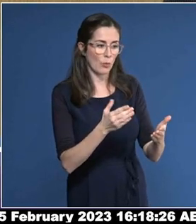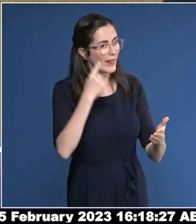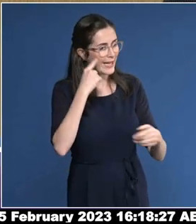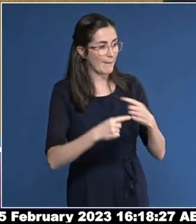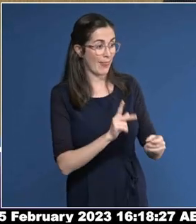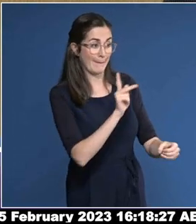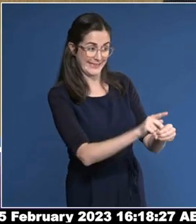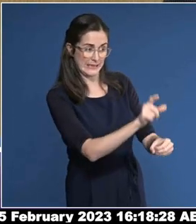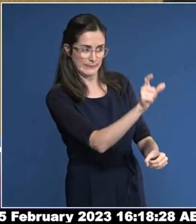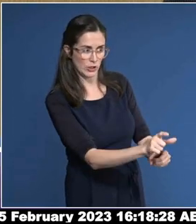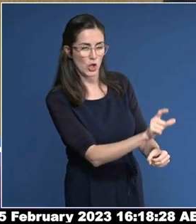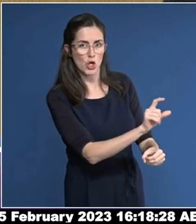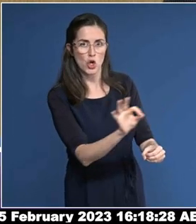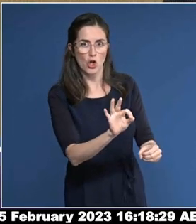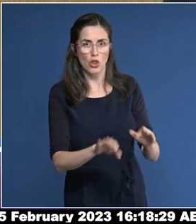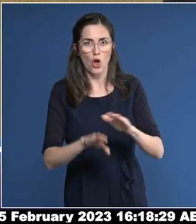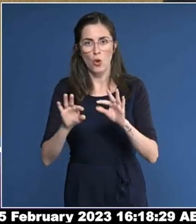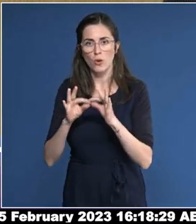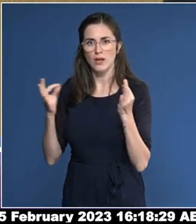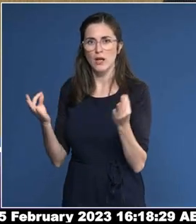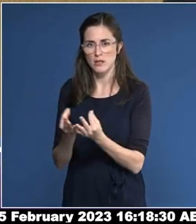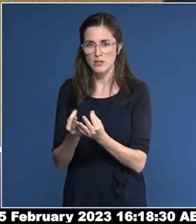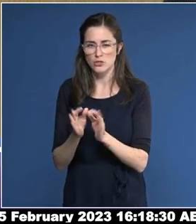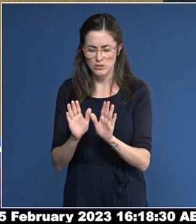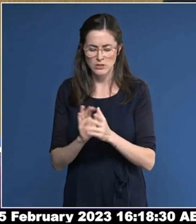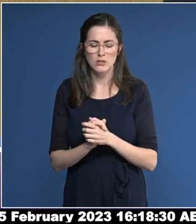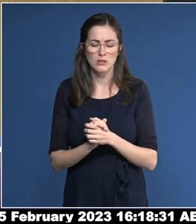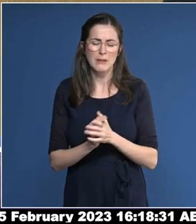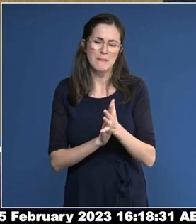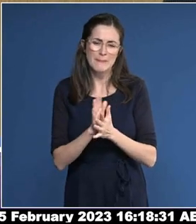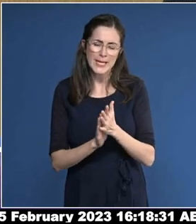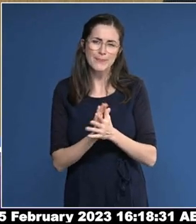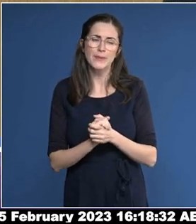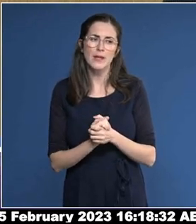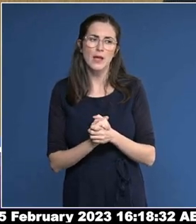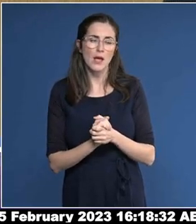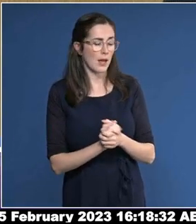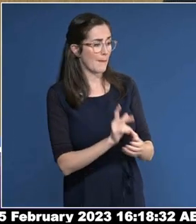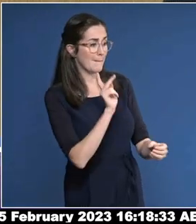Because for a participant to be taken through from a choice and control perspective